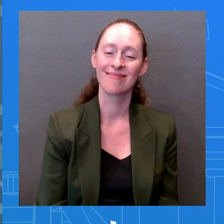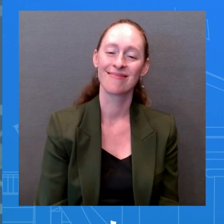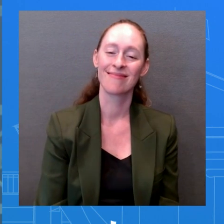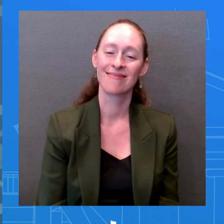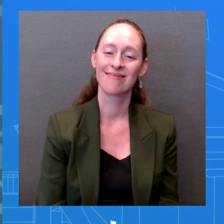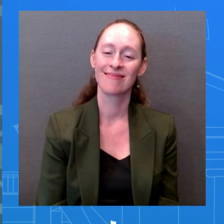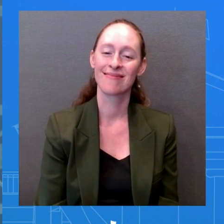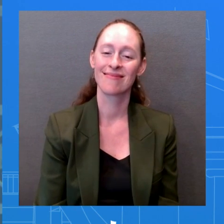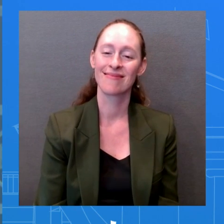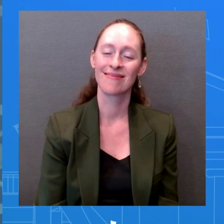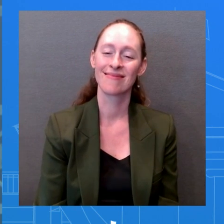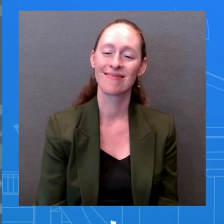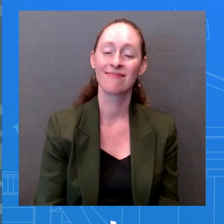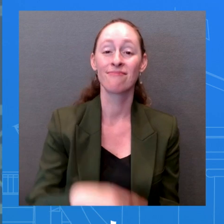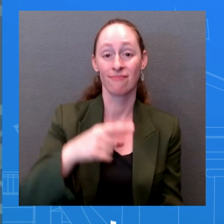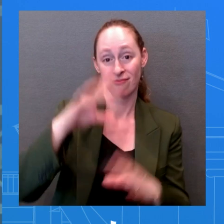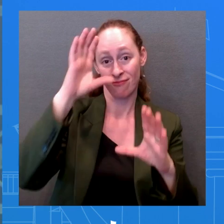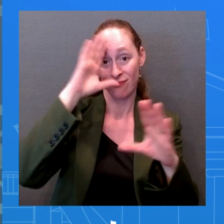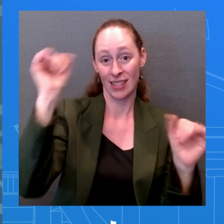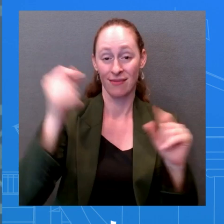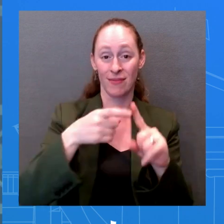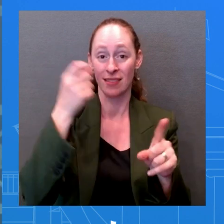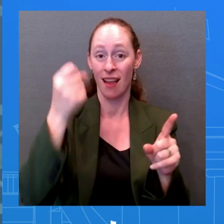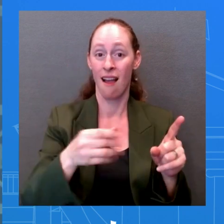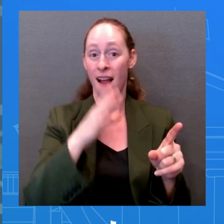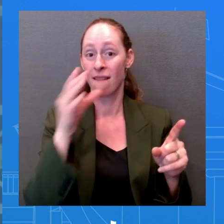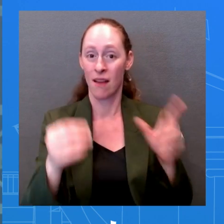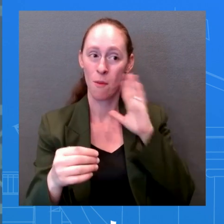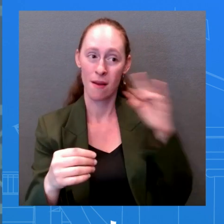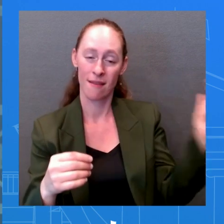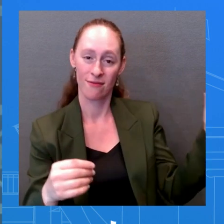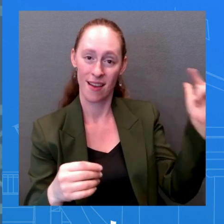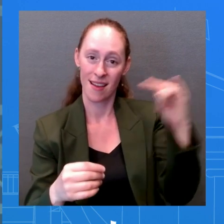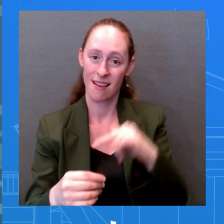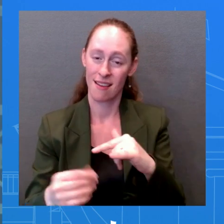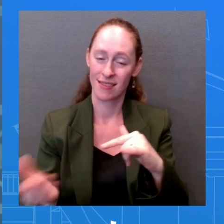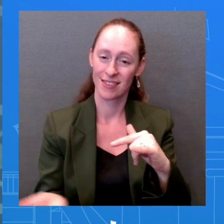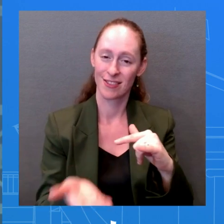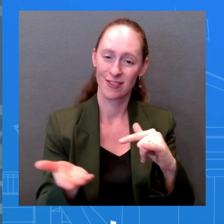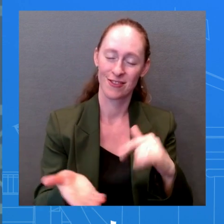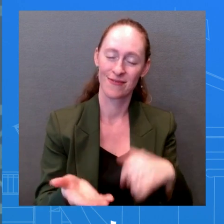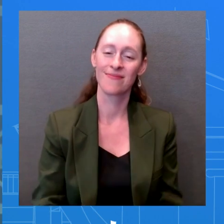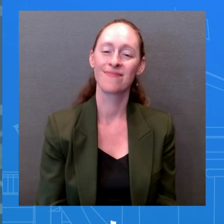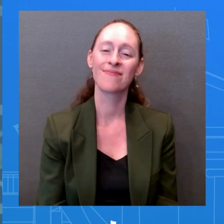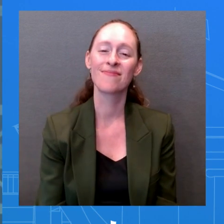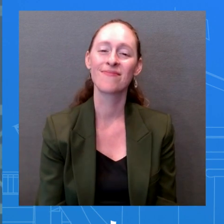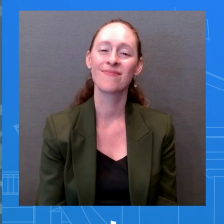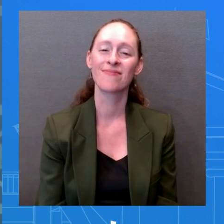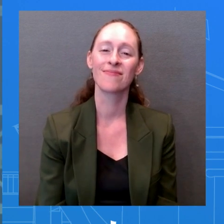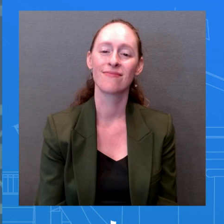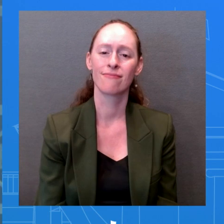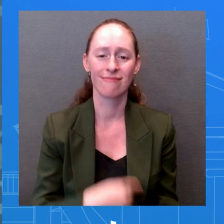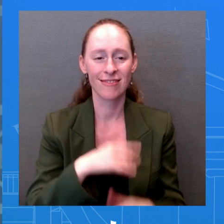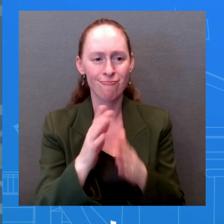on a range of topics, including climate crisis, opportunities to increase trade and investment to benefit both South American --